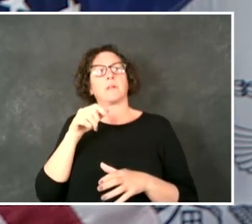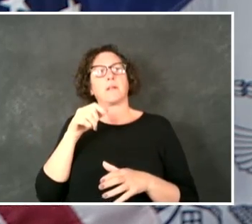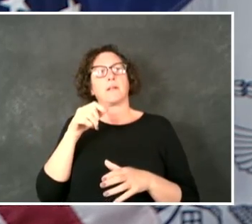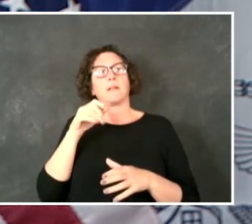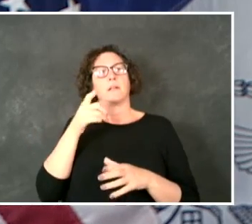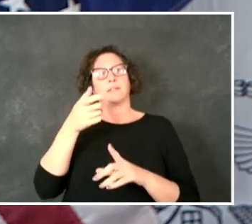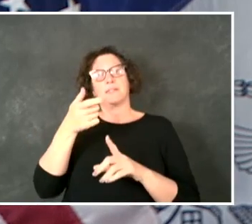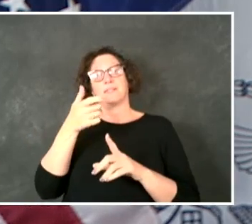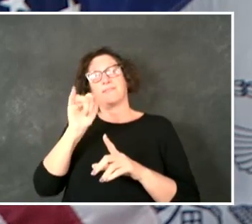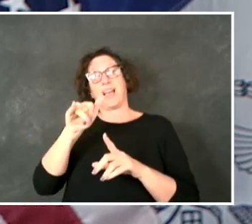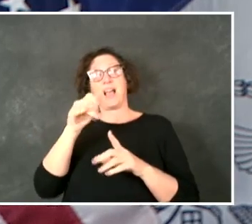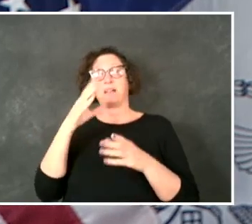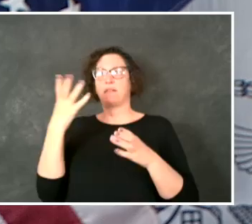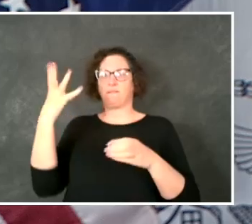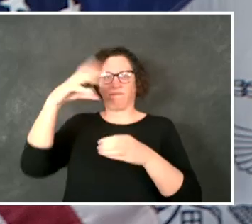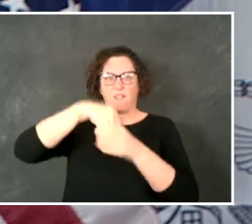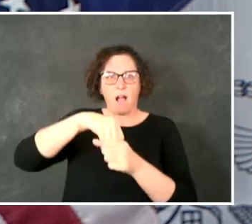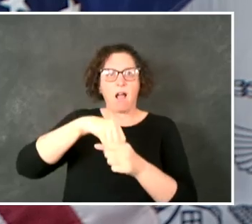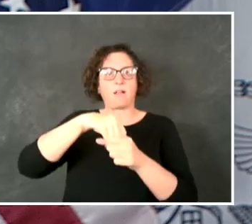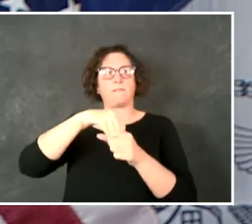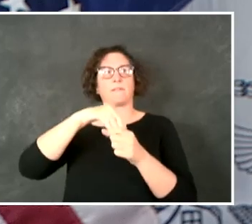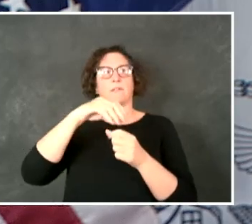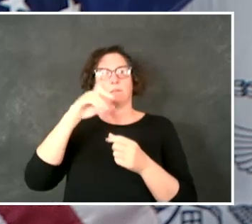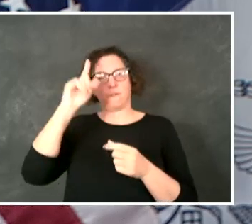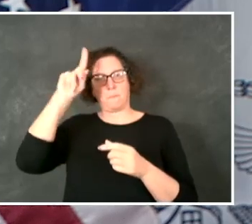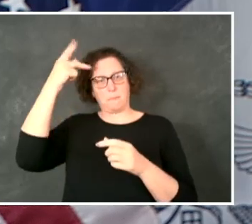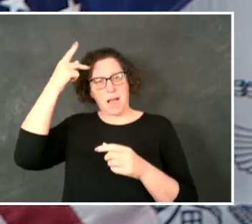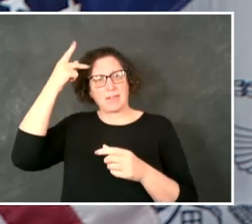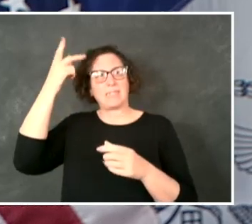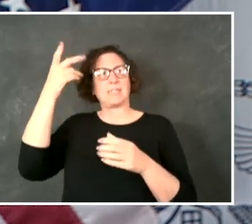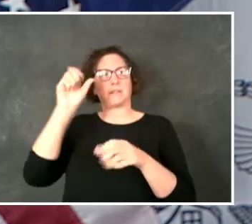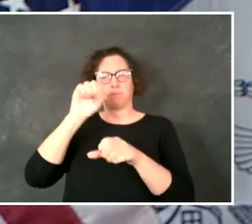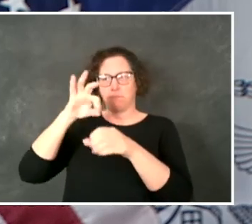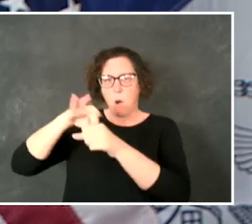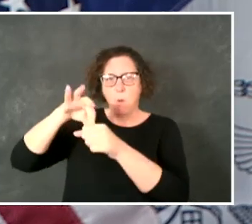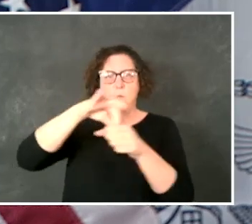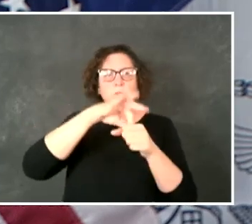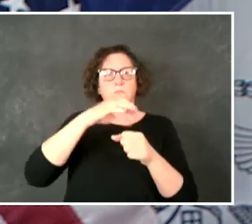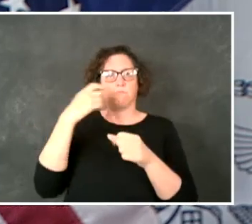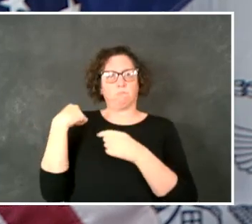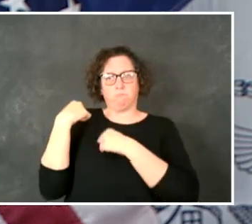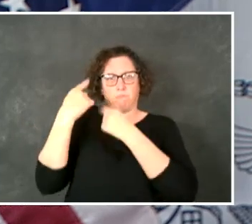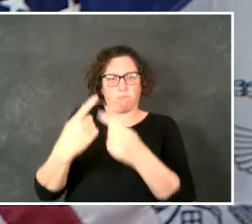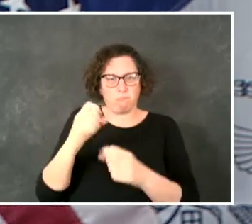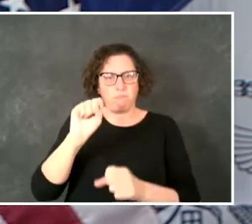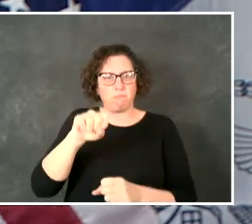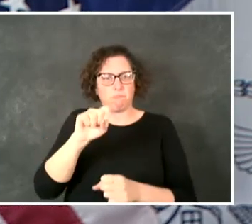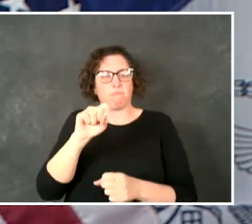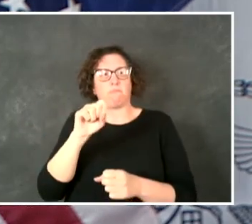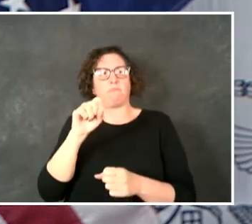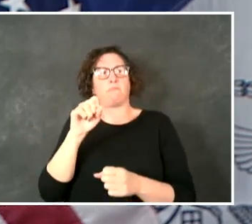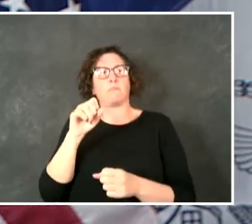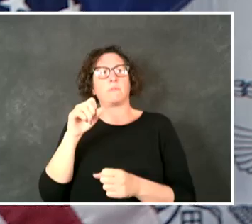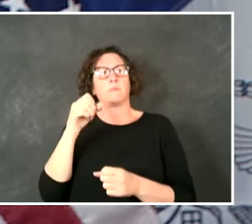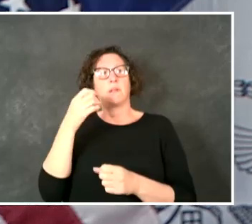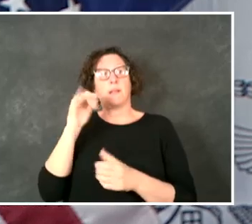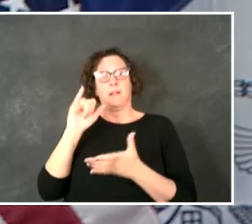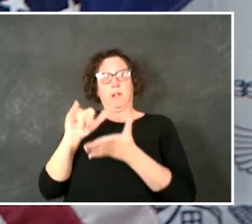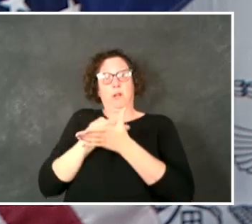DIREIOCTN, AND LOOK, BRIDGET, YOU'VE BEEN VERY, VERY DEEPLY INVOLVED REPORTING ON THESE ISSUES FOR